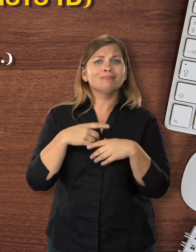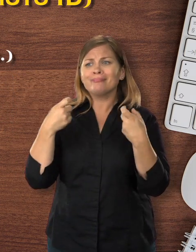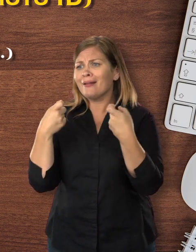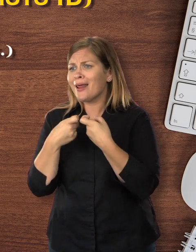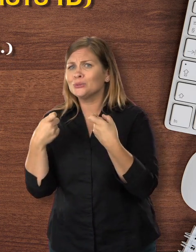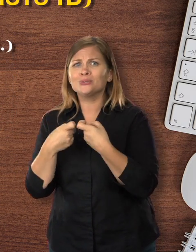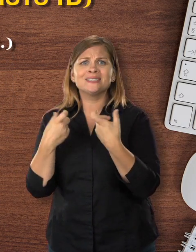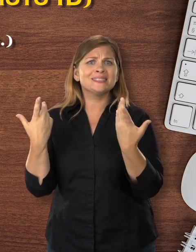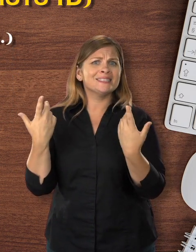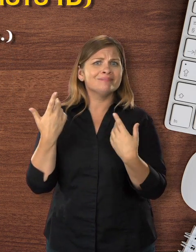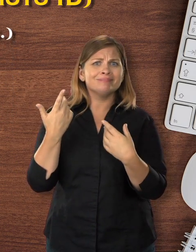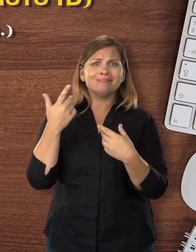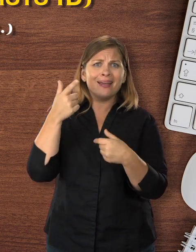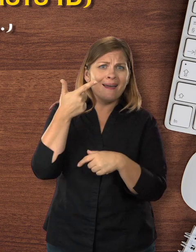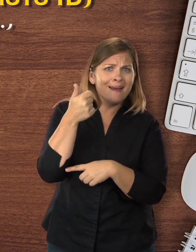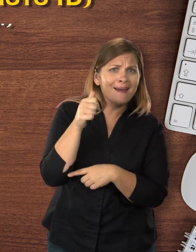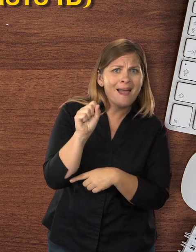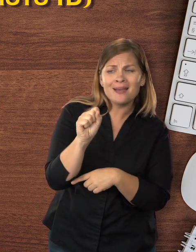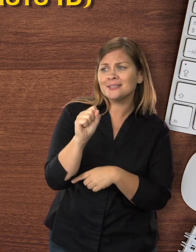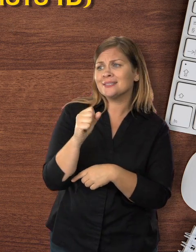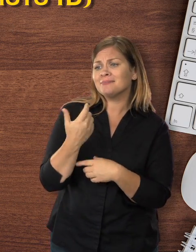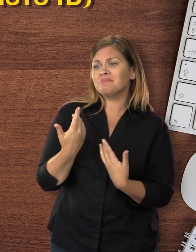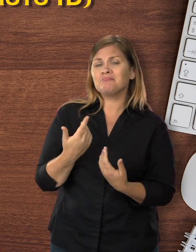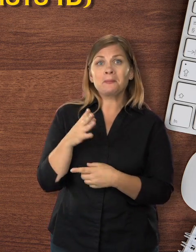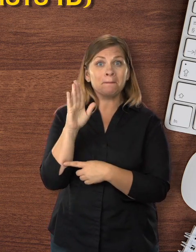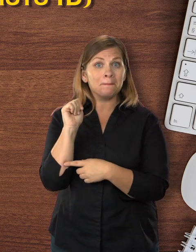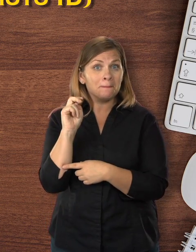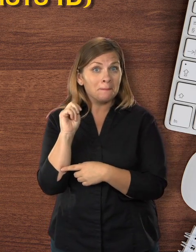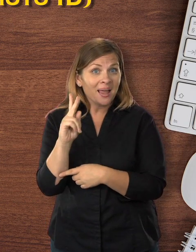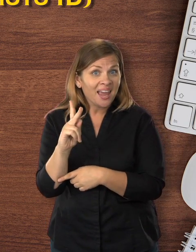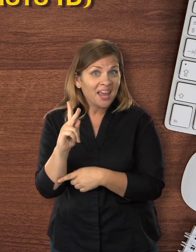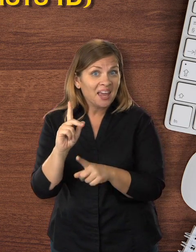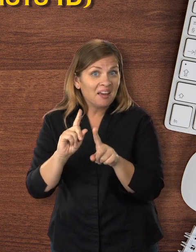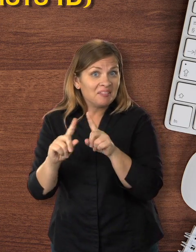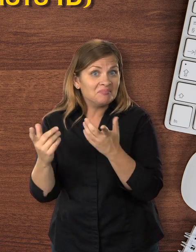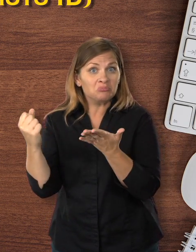Internet services, solid waste or sewer services,